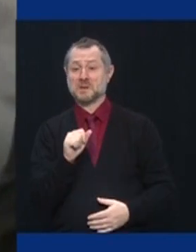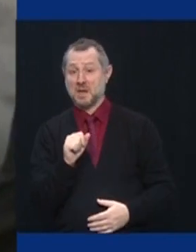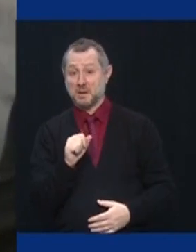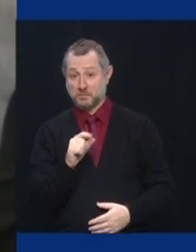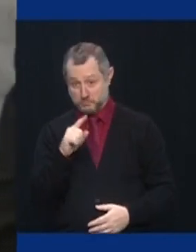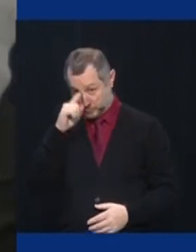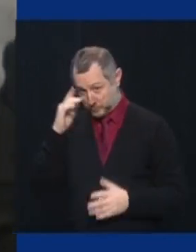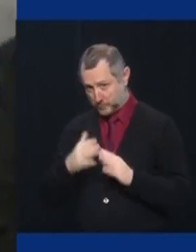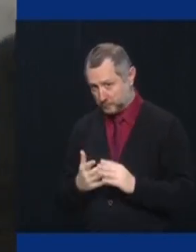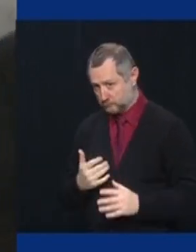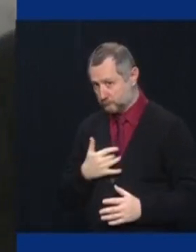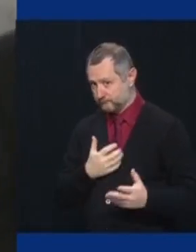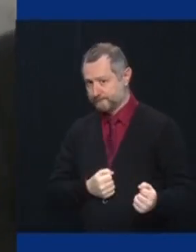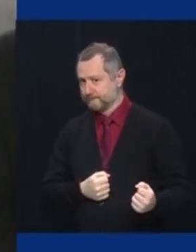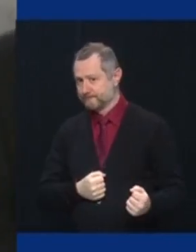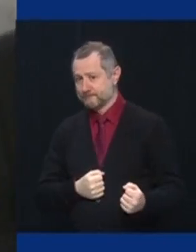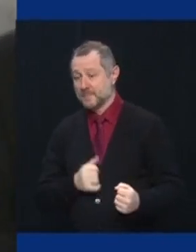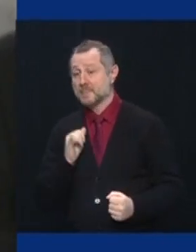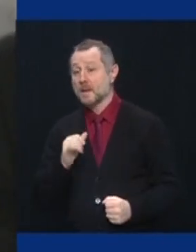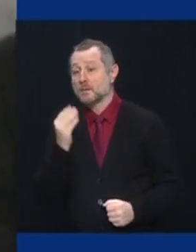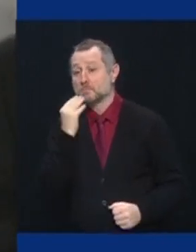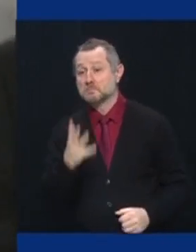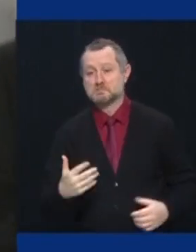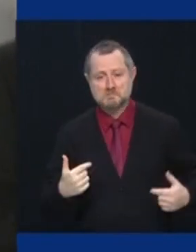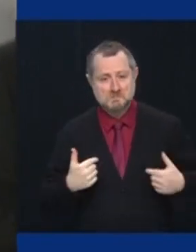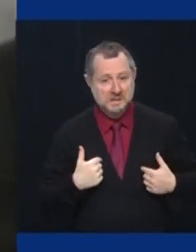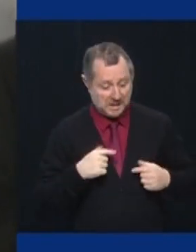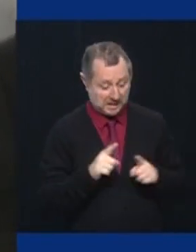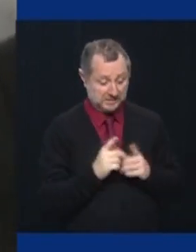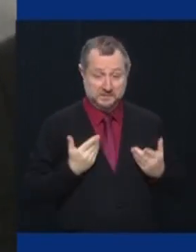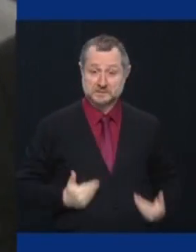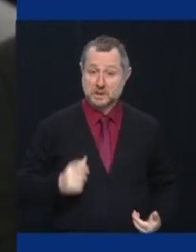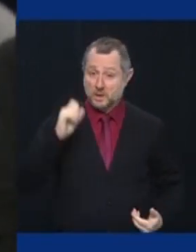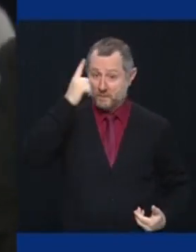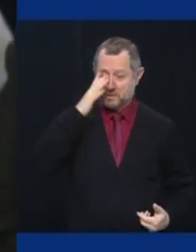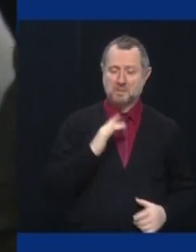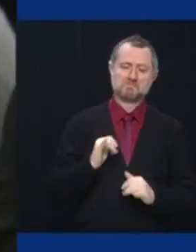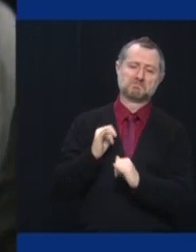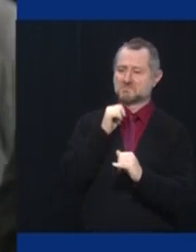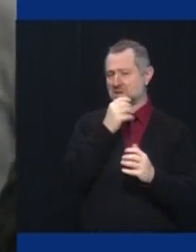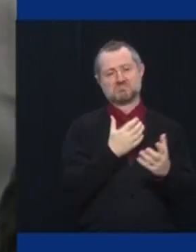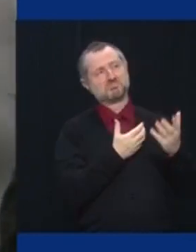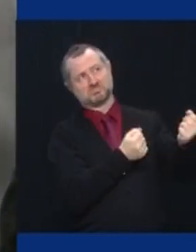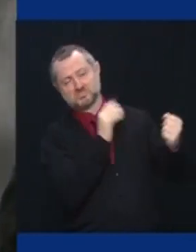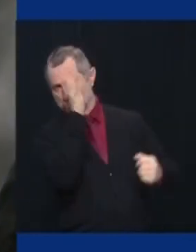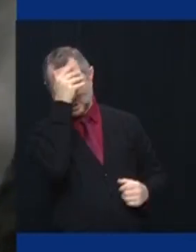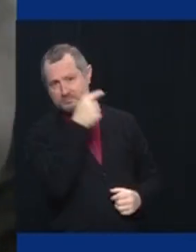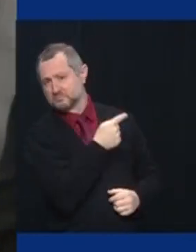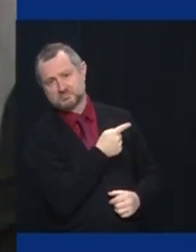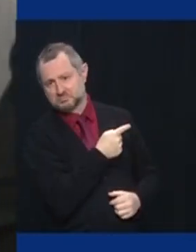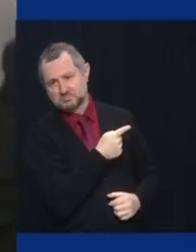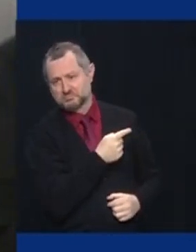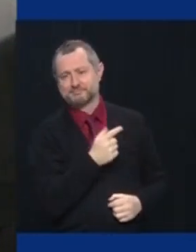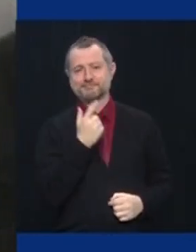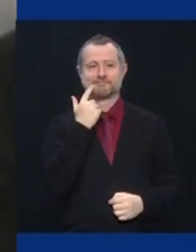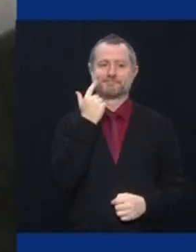WELL, THE TRUMP ADMINISTRATION SAID IT'S SAFE. I DON'T BELIEVE THE TRUMP ADMINISTRATION. SAYS THE BLACK COMMUNITY. BY THE WAY, I DON'T BELIEVE THE